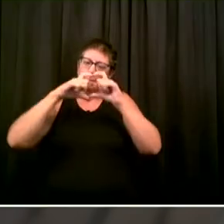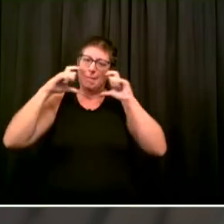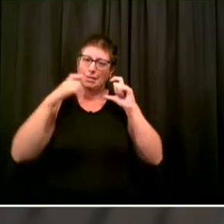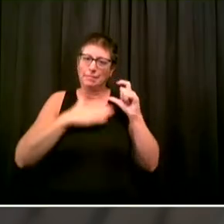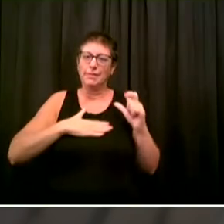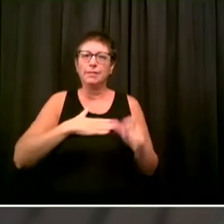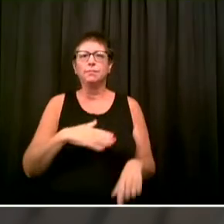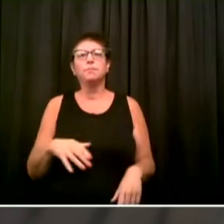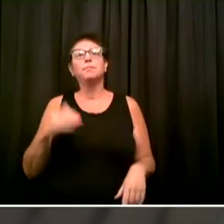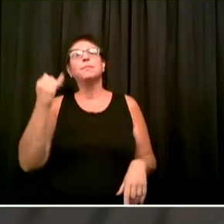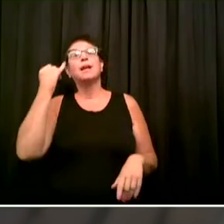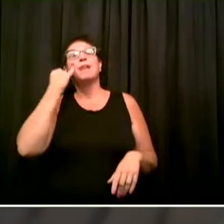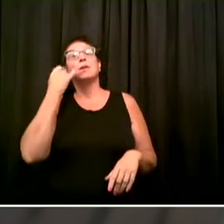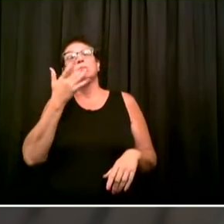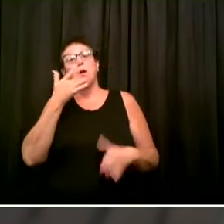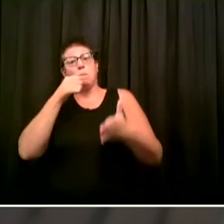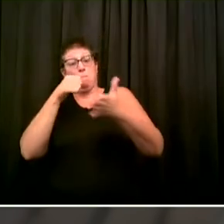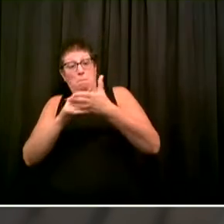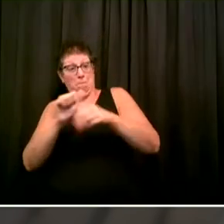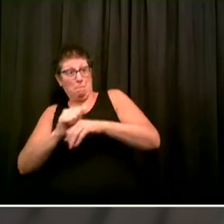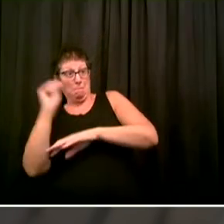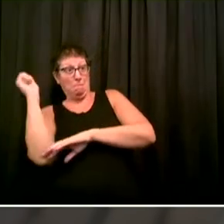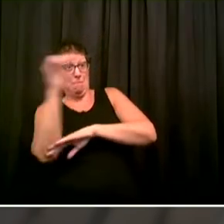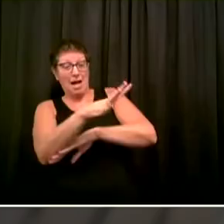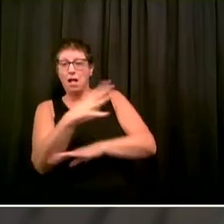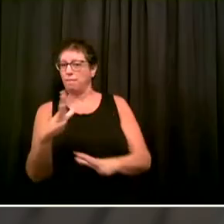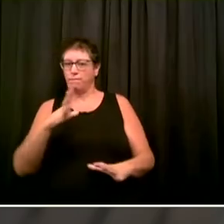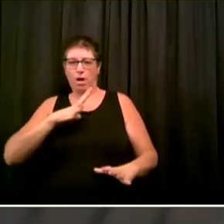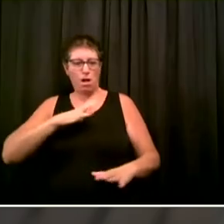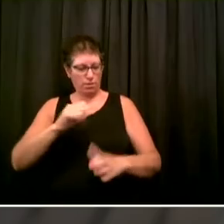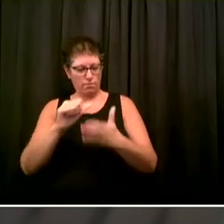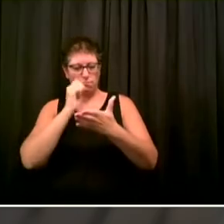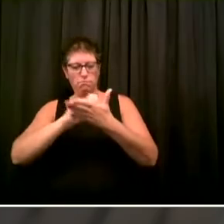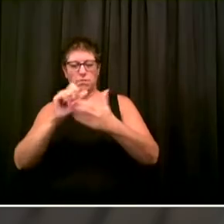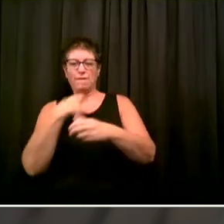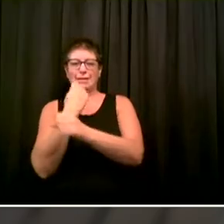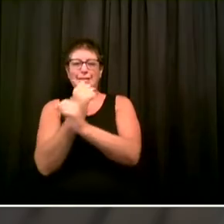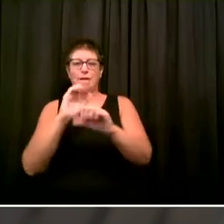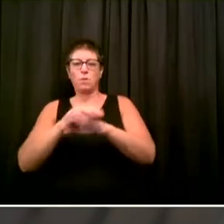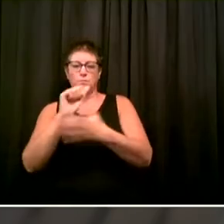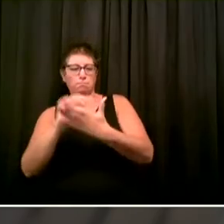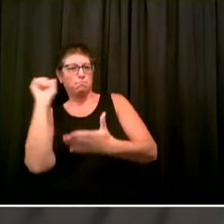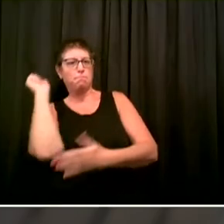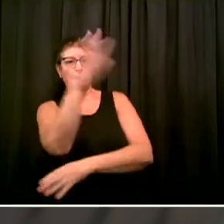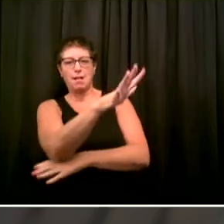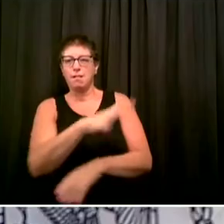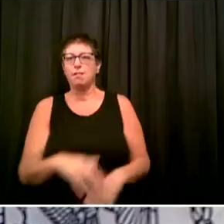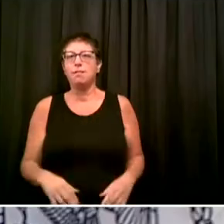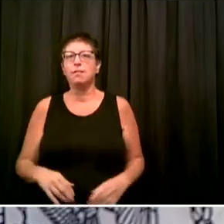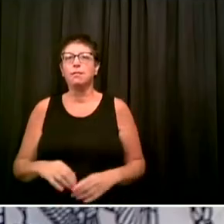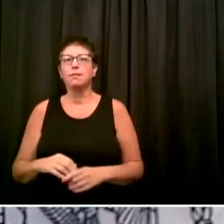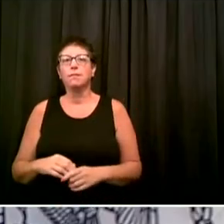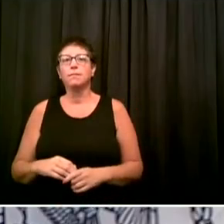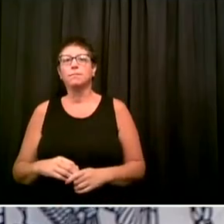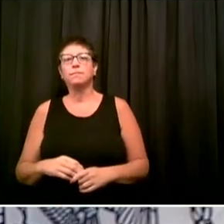TOPION, IF YOU HAVE PREFERRED BY MAIL YOU WILL HAVE